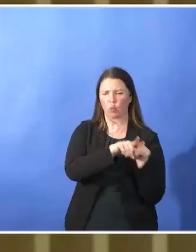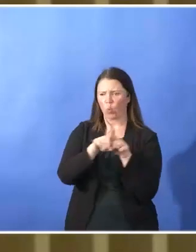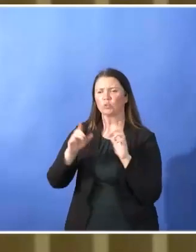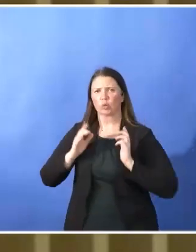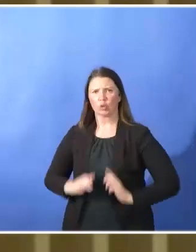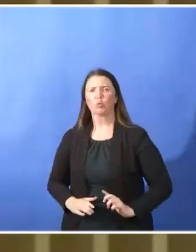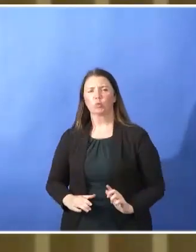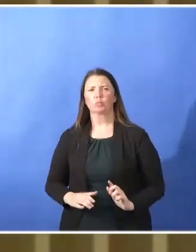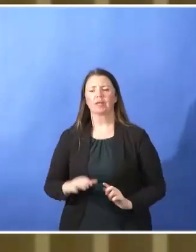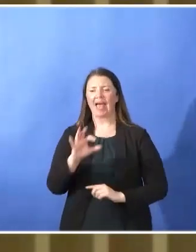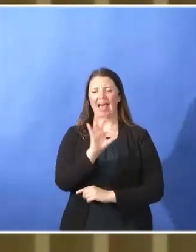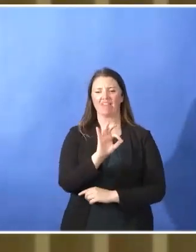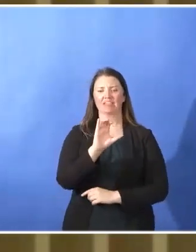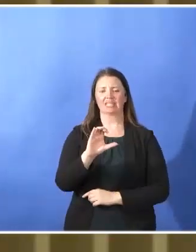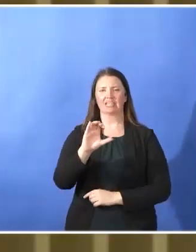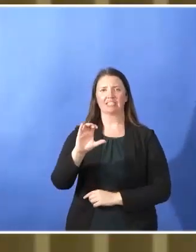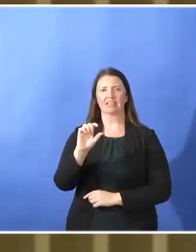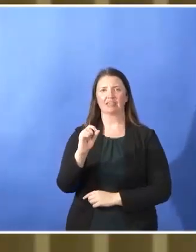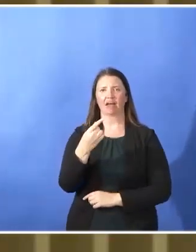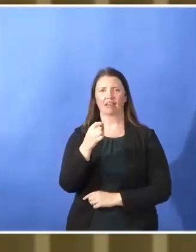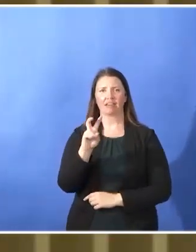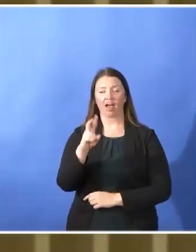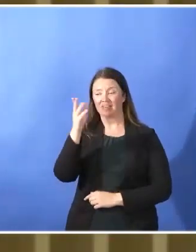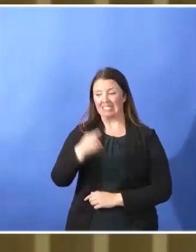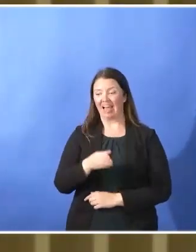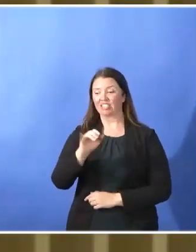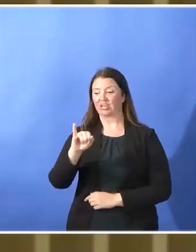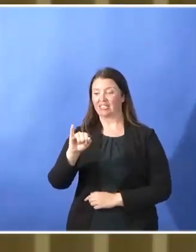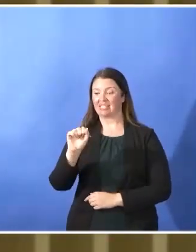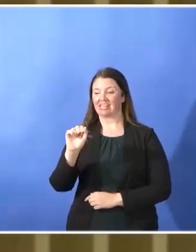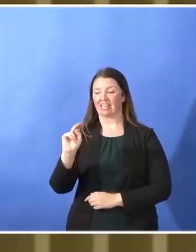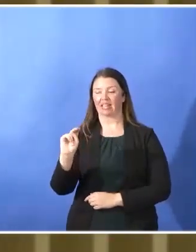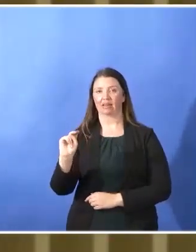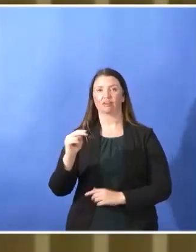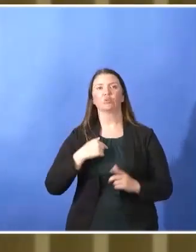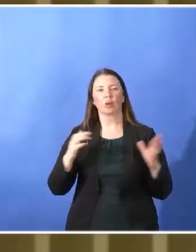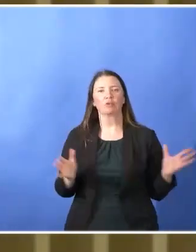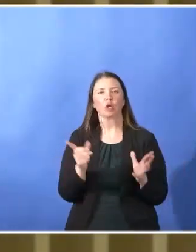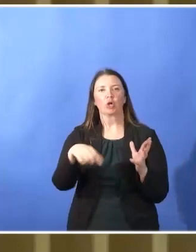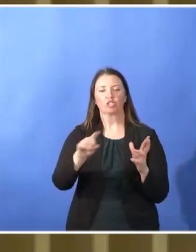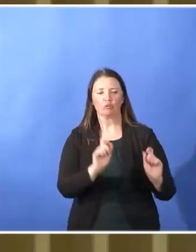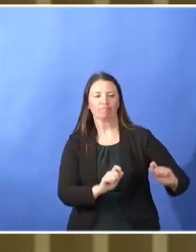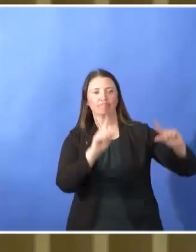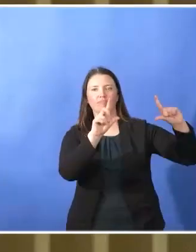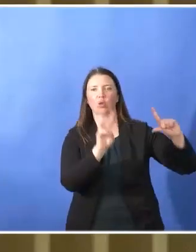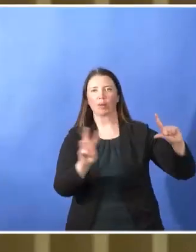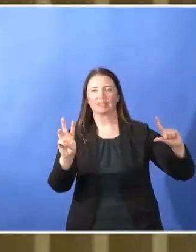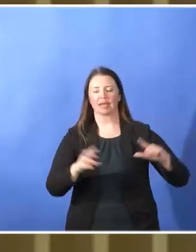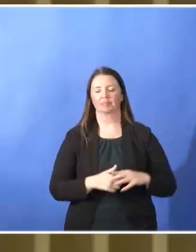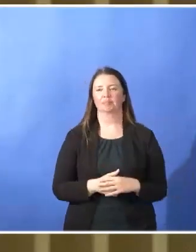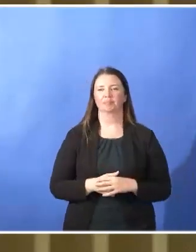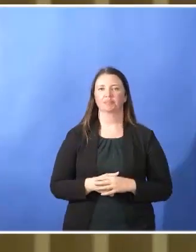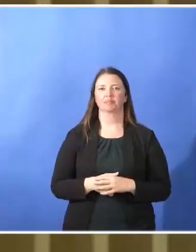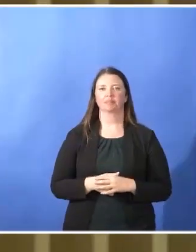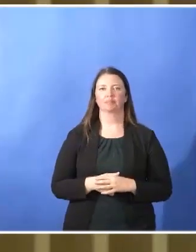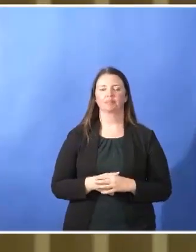WELL AS CONSUMERS. THAT'S FCC.GOV/IAN, SO WE ENCOURAGE PEOPLE TO LOOK AT THAT. WE TOOK SOME STEPS A COUPLE